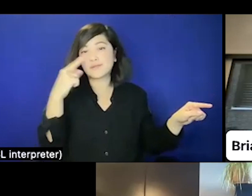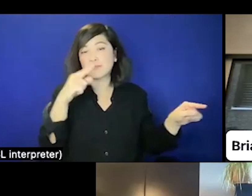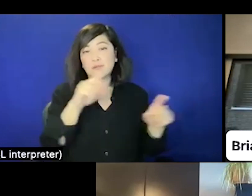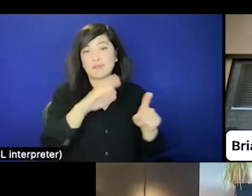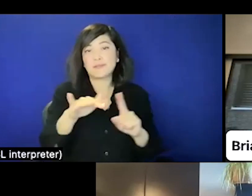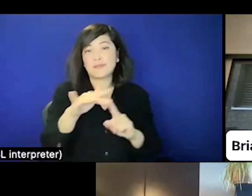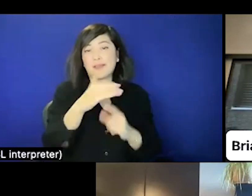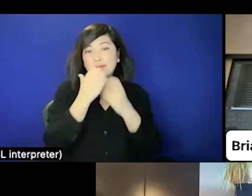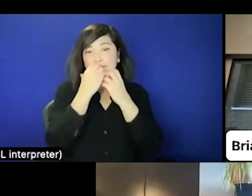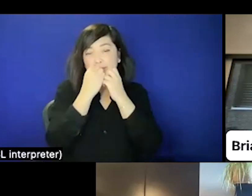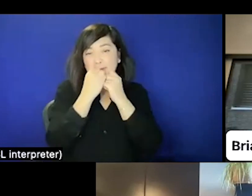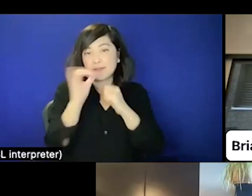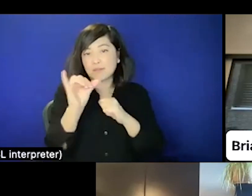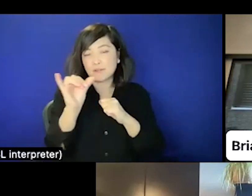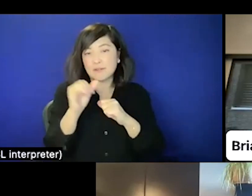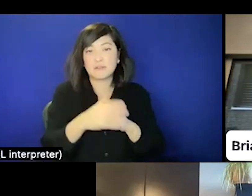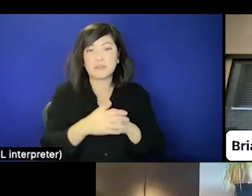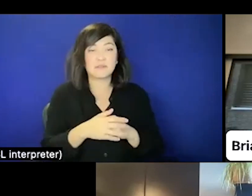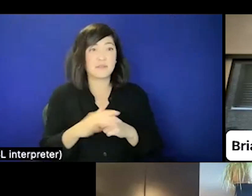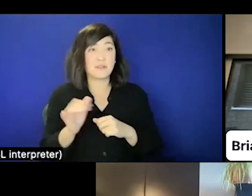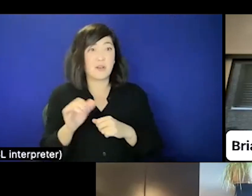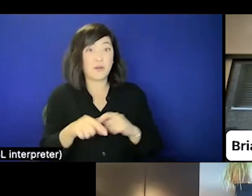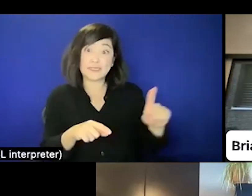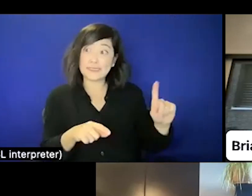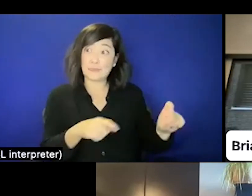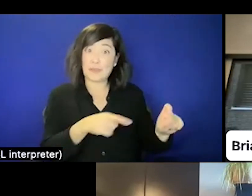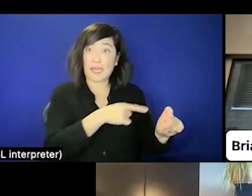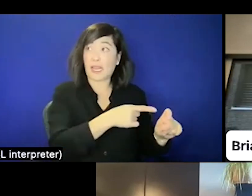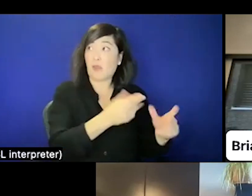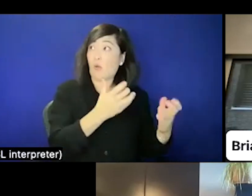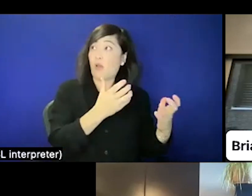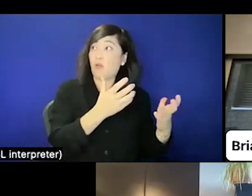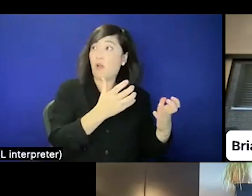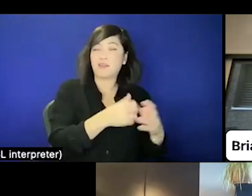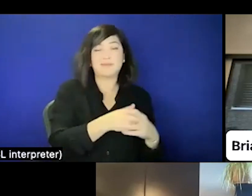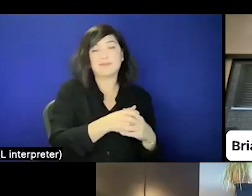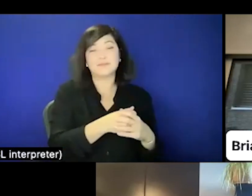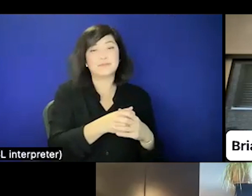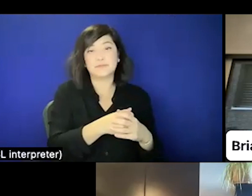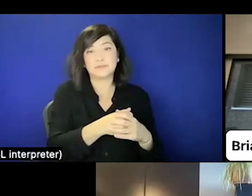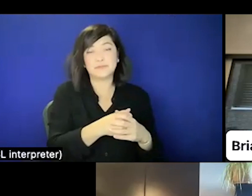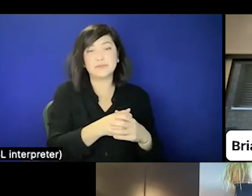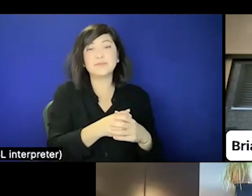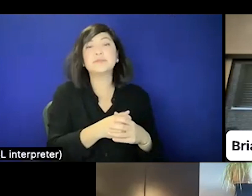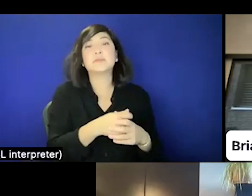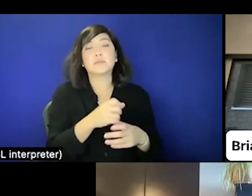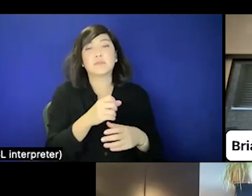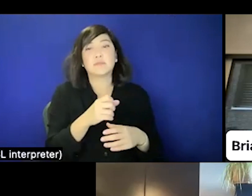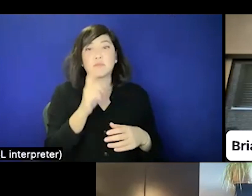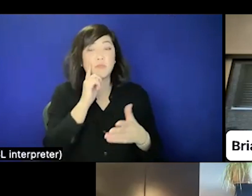the demand is not necessarily predictable. There's been a significant growth in POD,